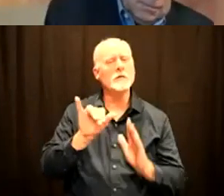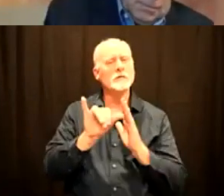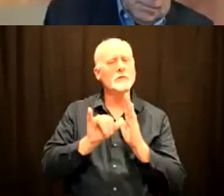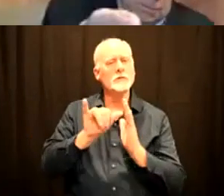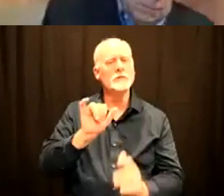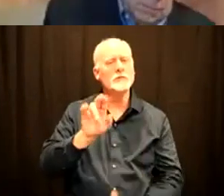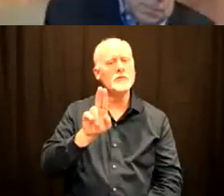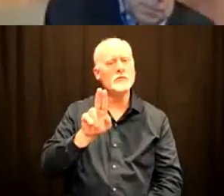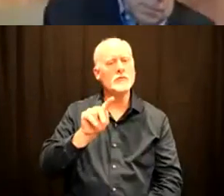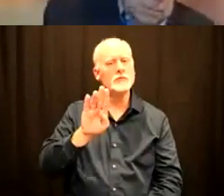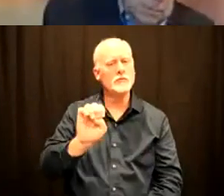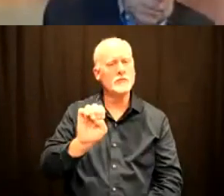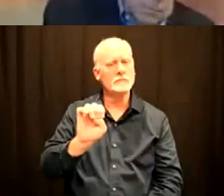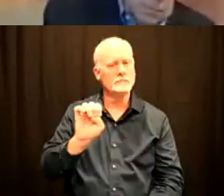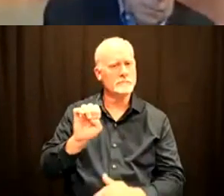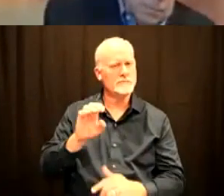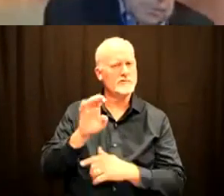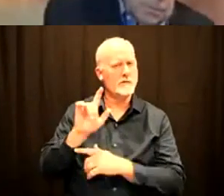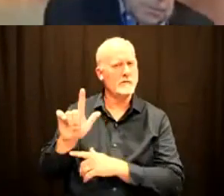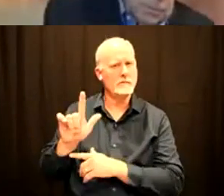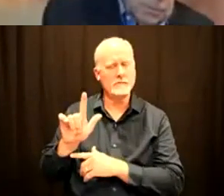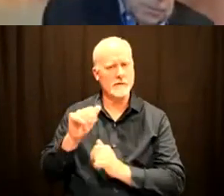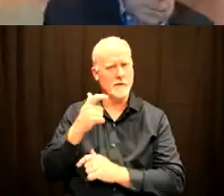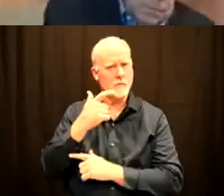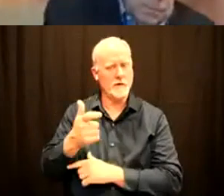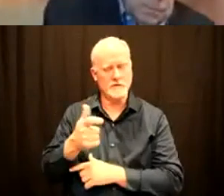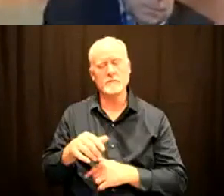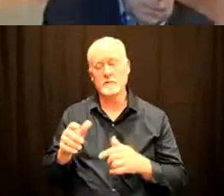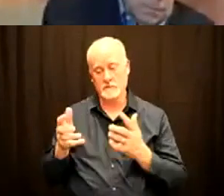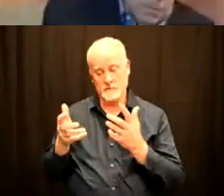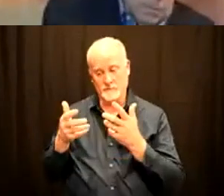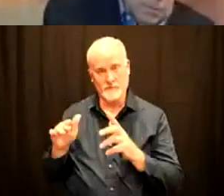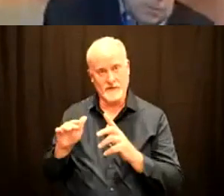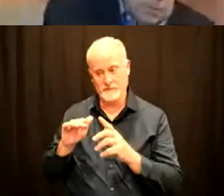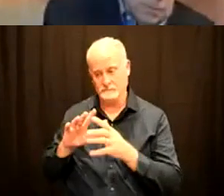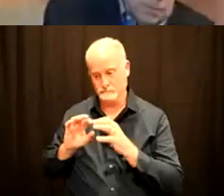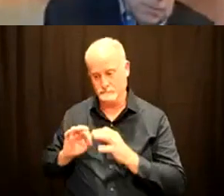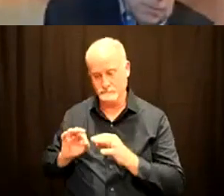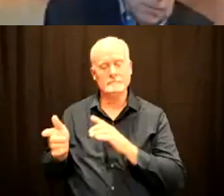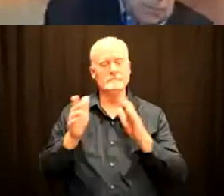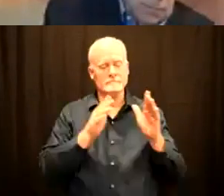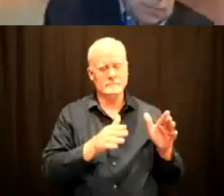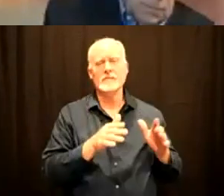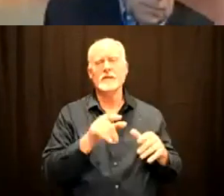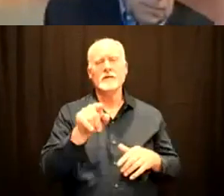and then we'll also follow up um with unanswered questions in an upcoming e-reporter so uh be on